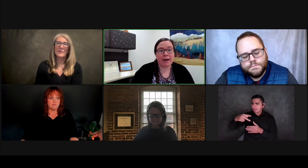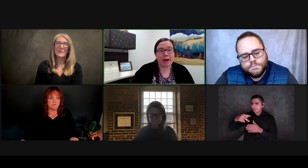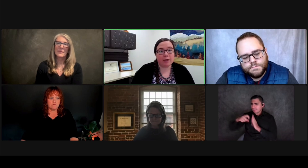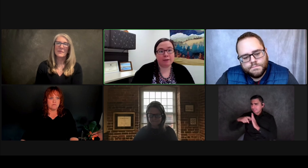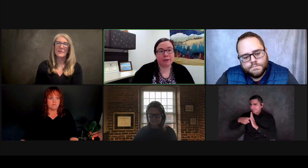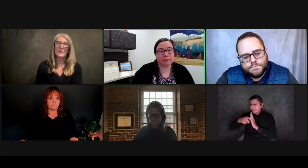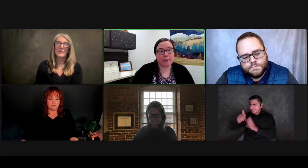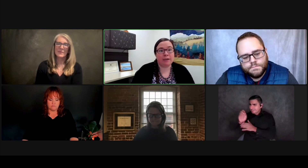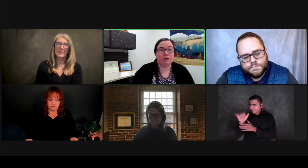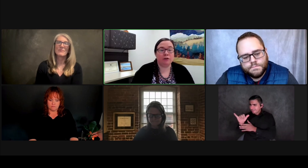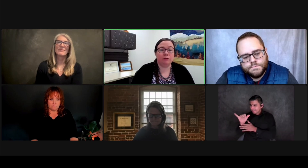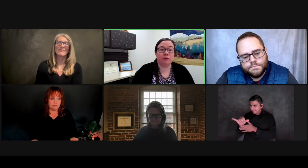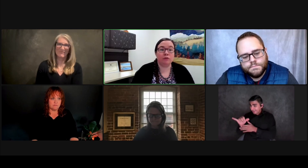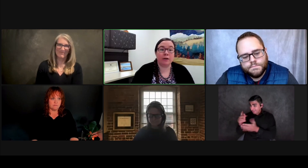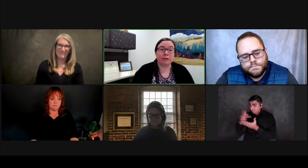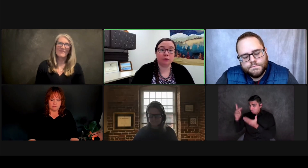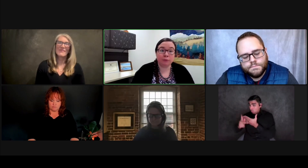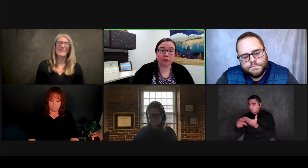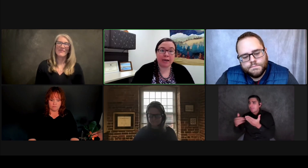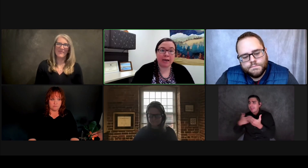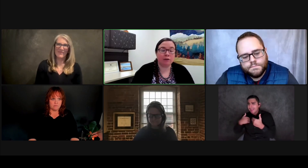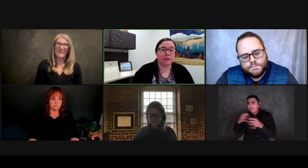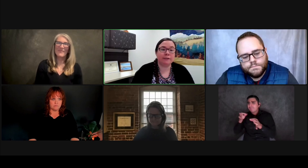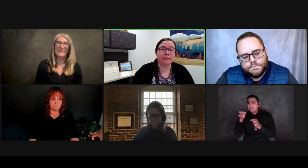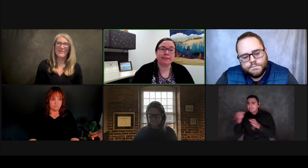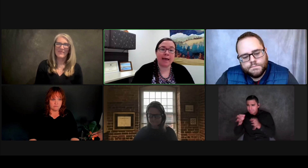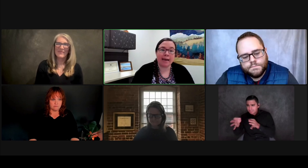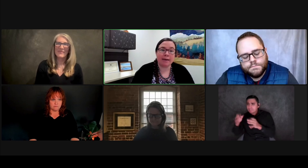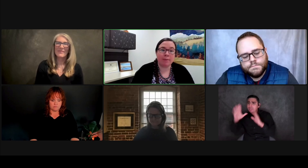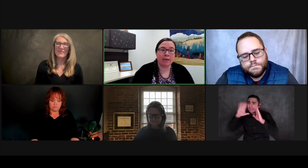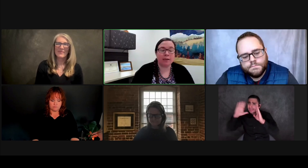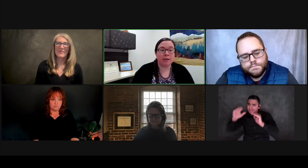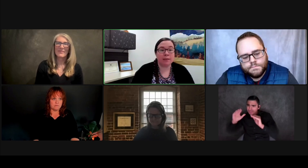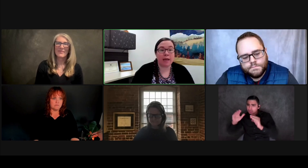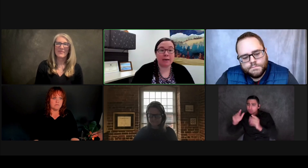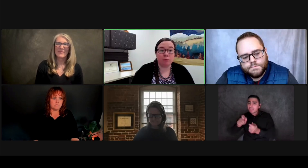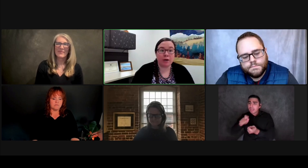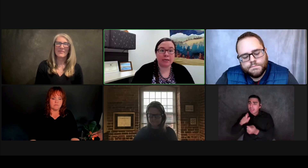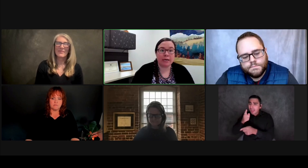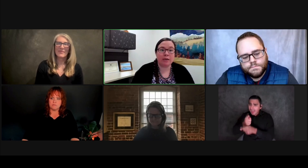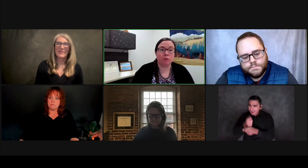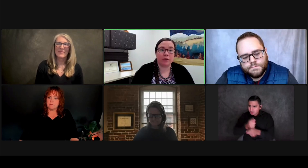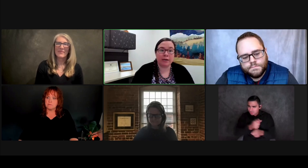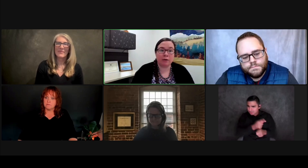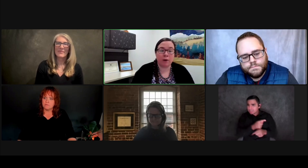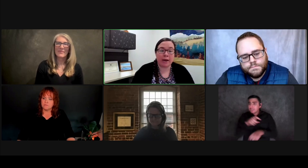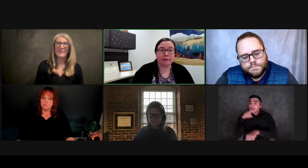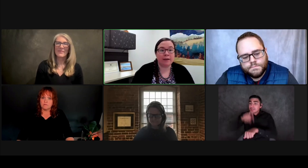And so that outlines expectations for transcription accuracy, timing, line breaking, reading